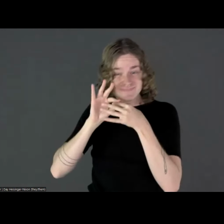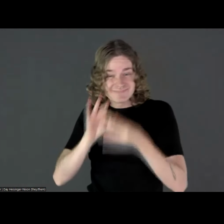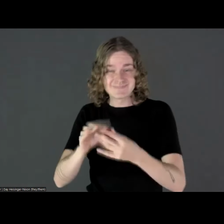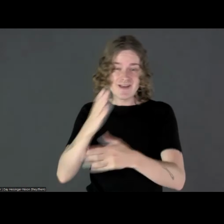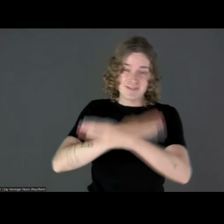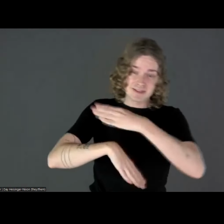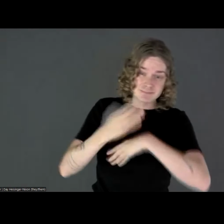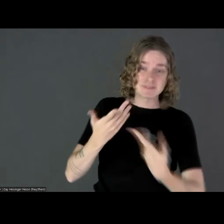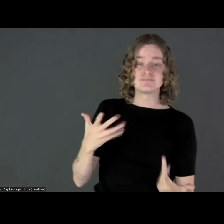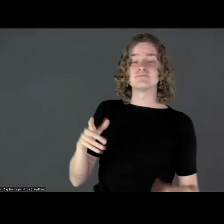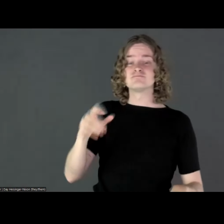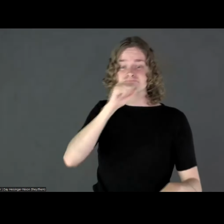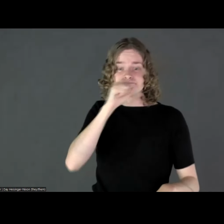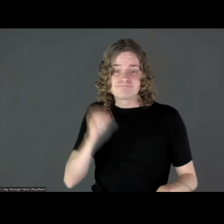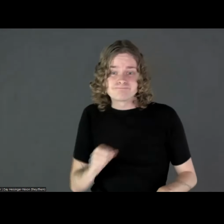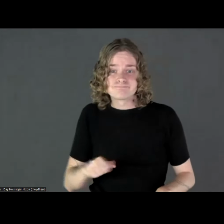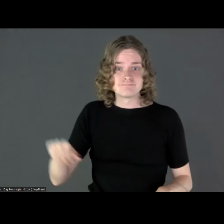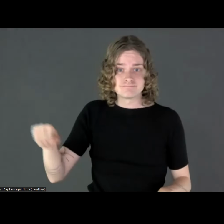The innovations >> MODERATOR: Sarah,